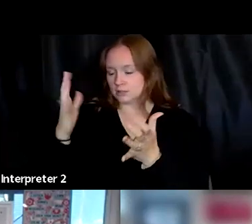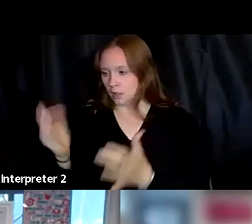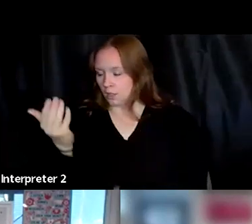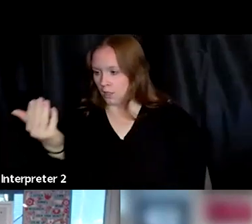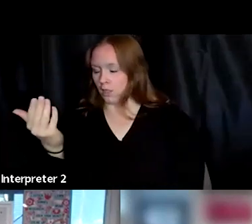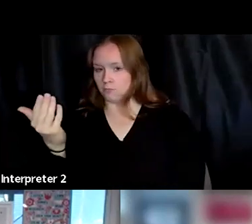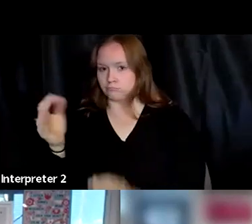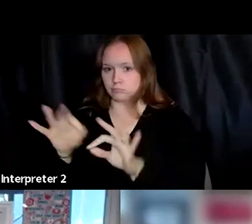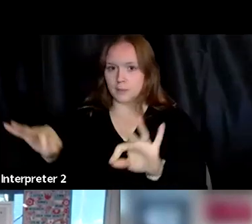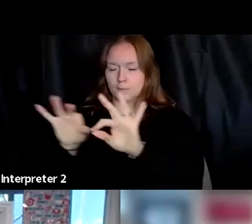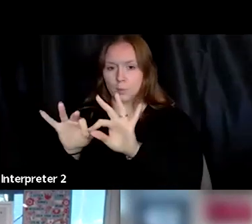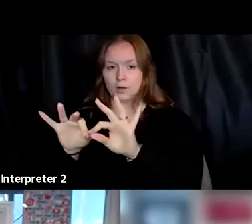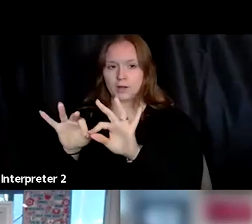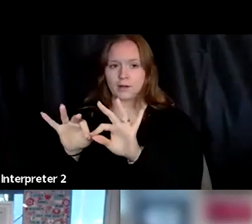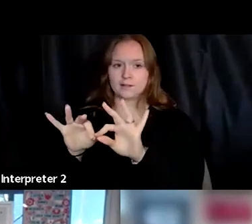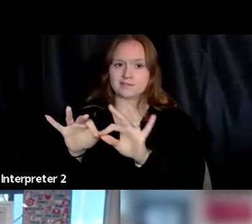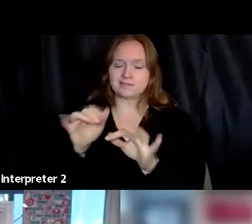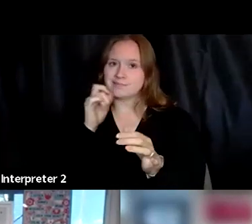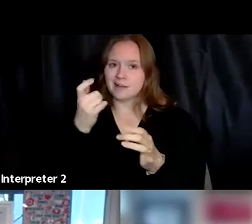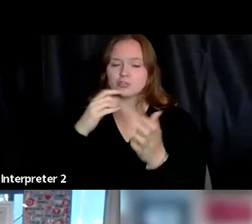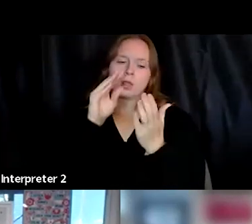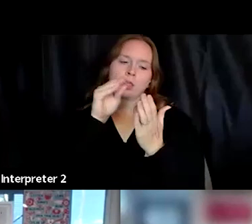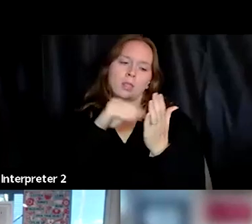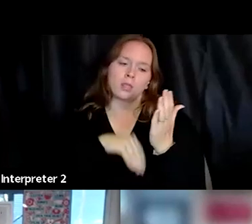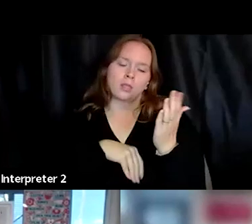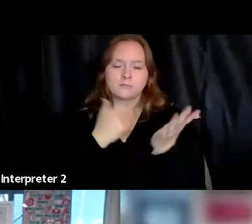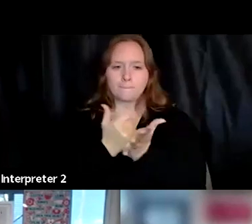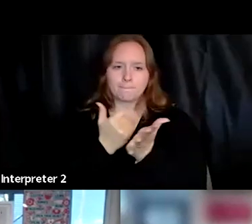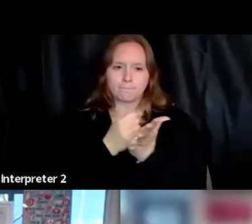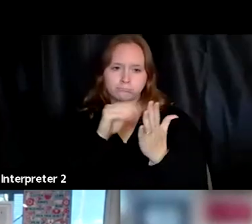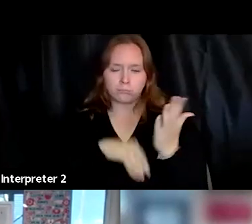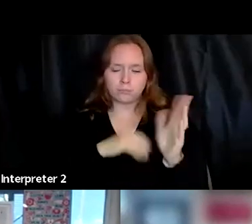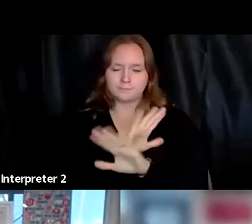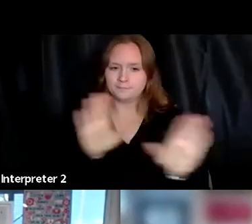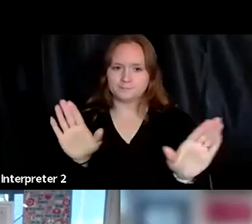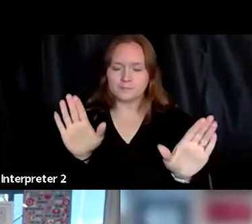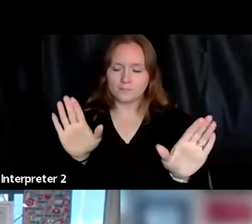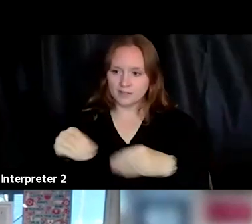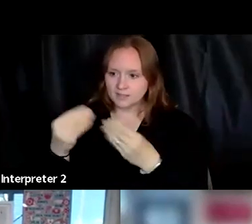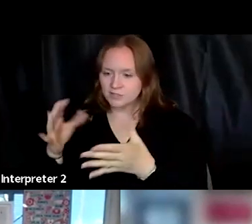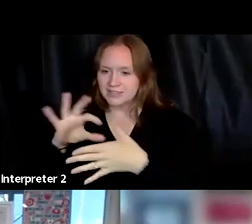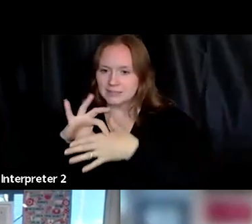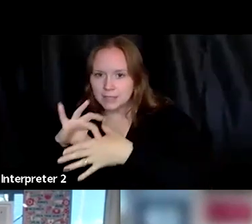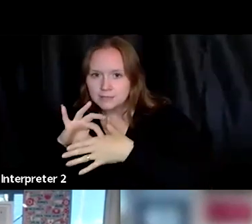and helping someone fill out the forms. It provides all of the contextual details necessary